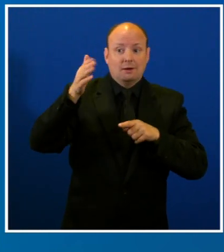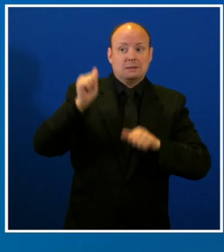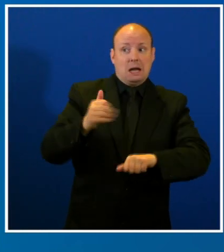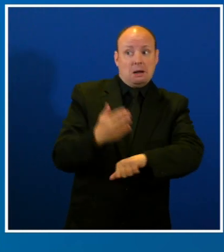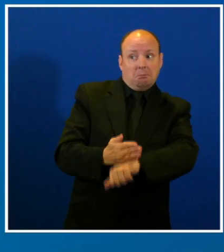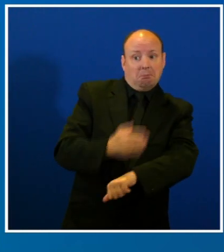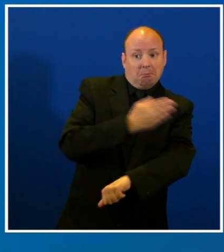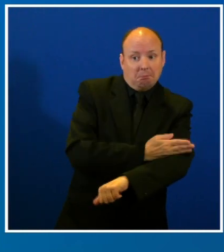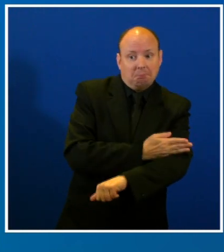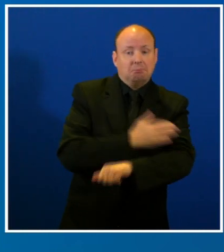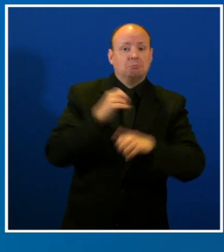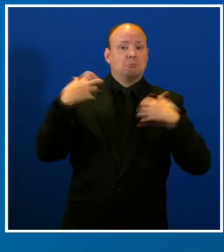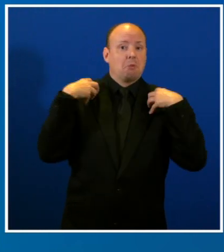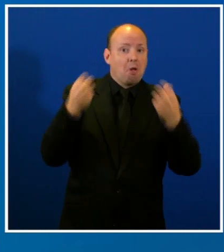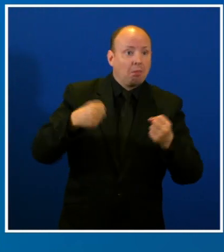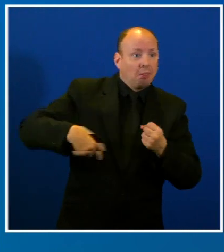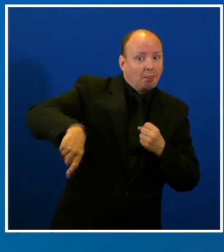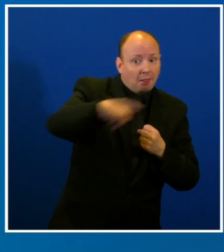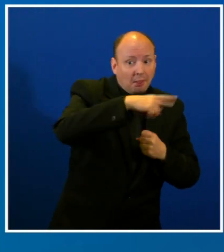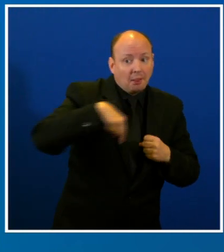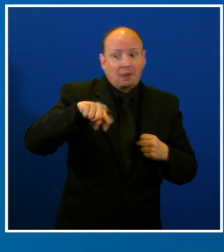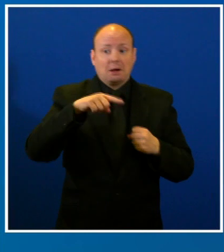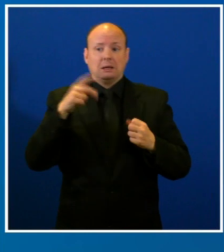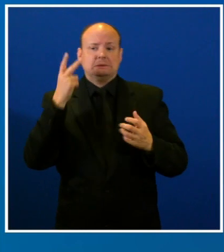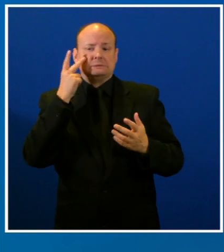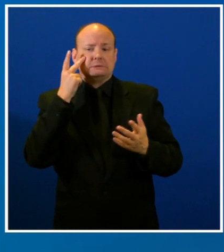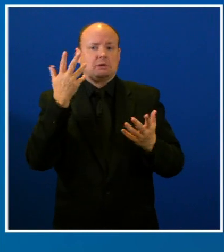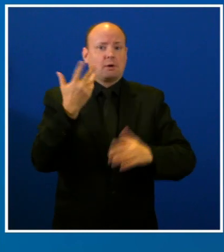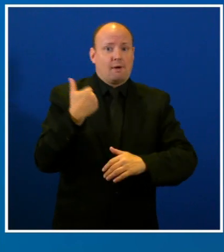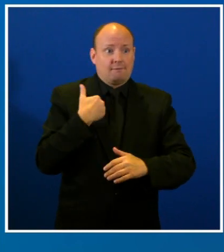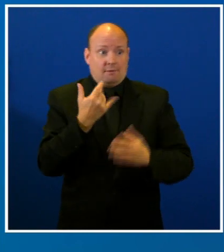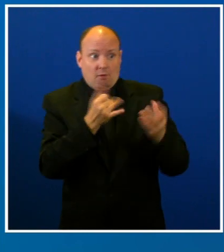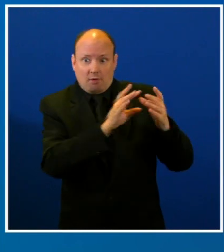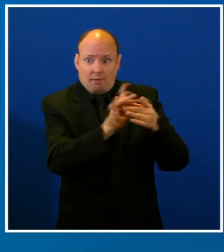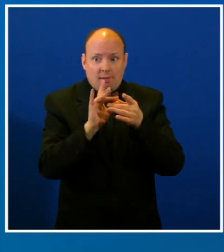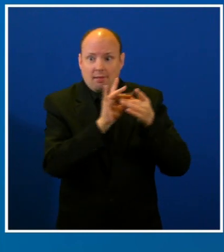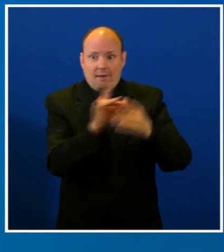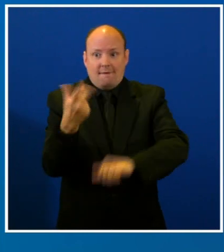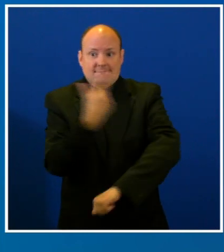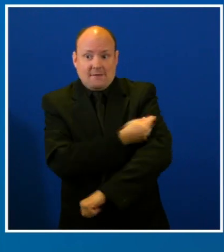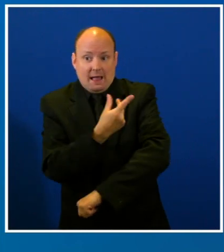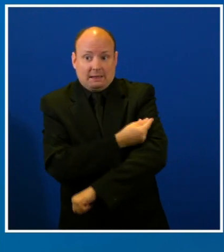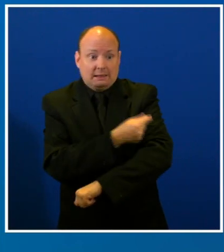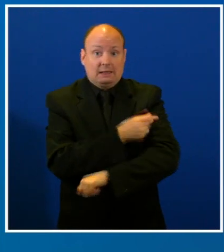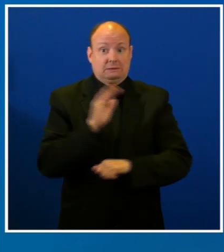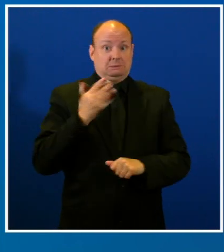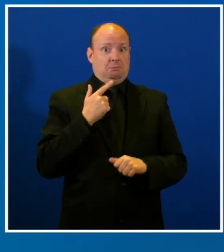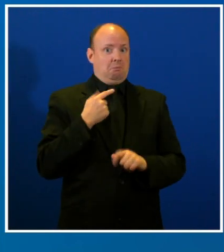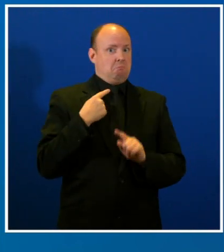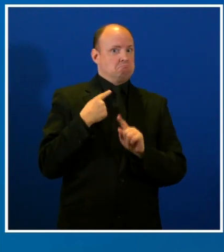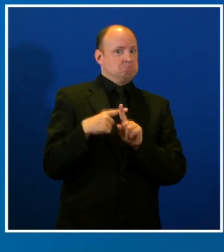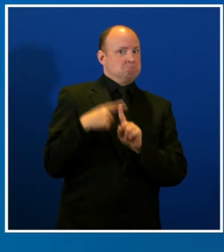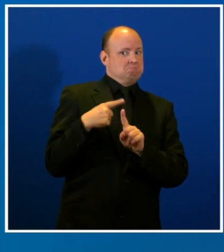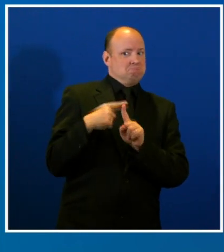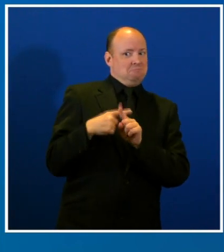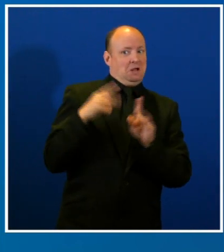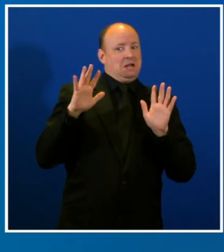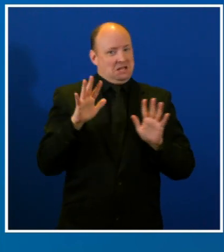heard of a number of the vaccine trials that are looking very promising. So with some patience and compassion, creativity, and some